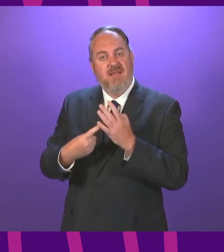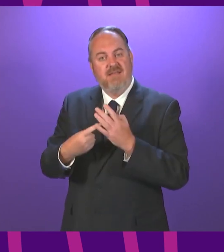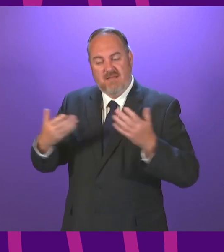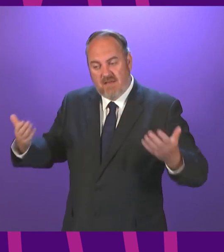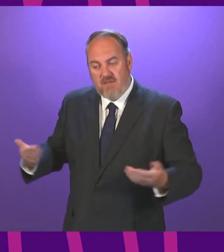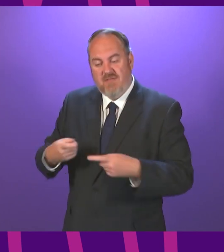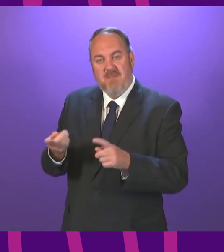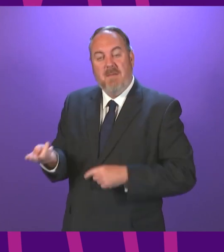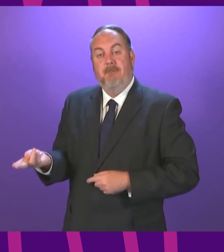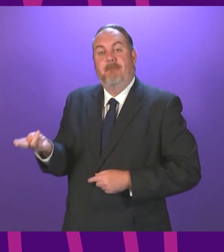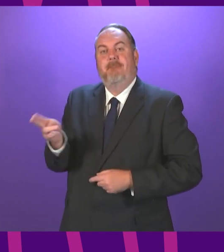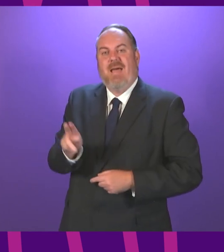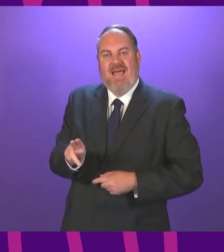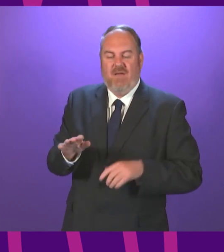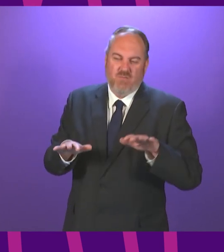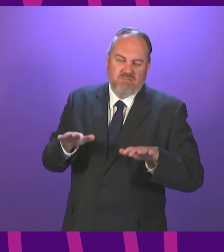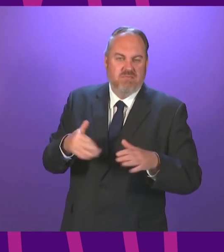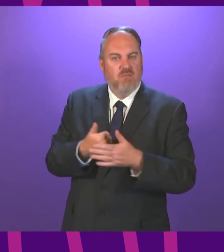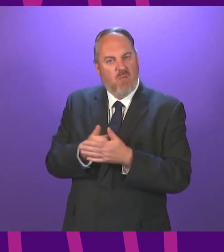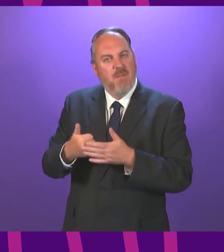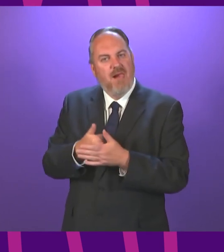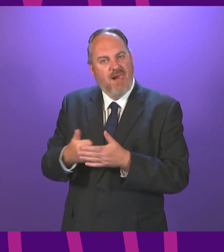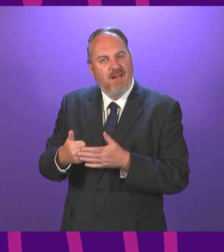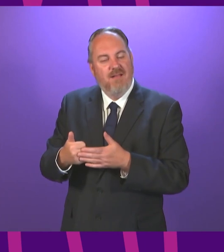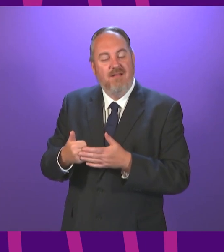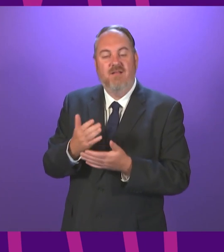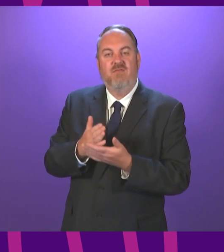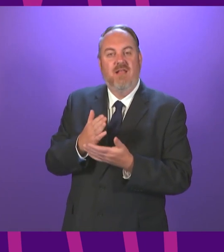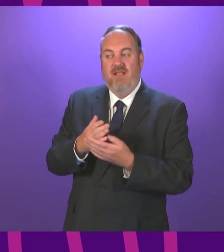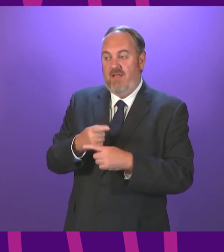normality. As I have set out before, it has not been the case that those services have been